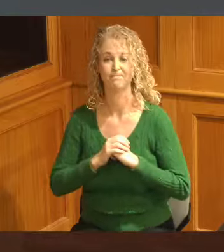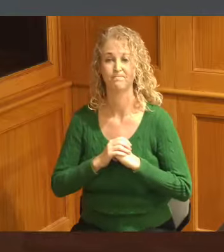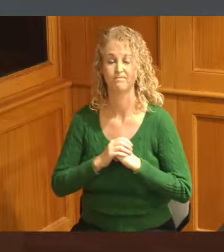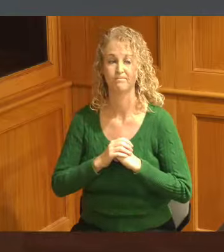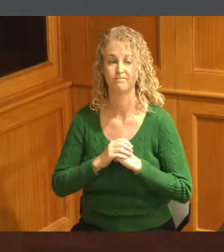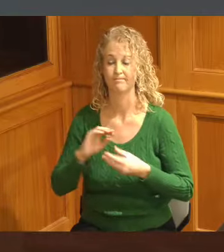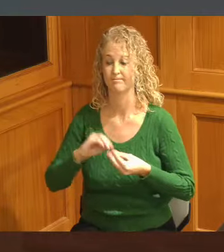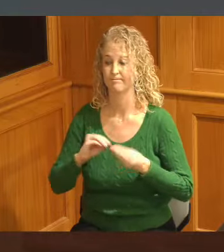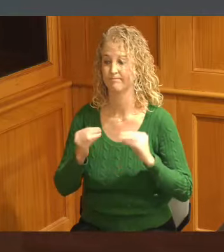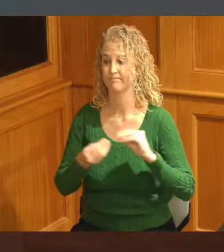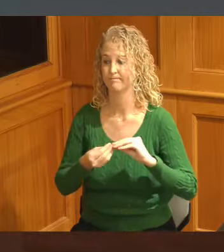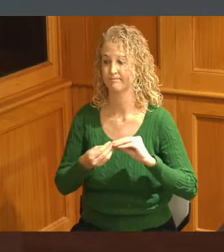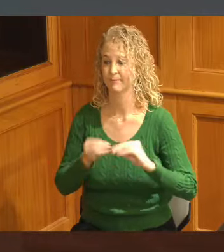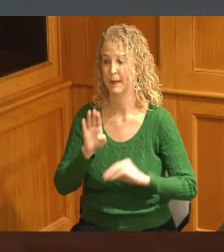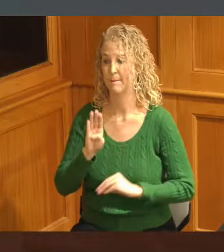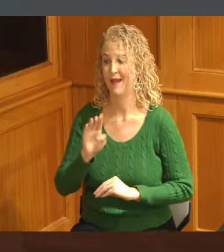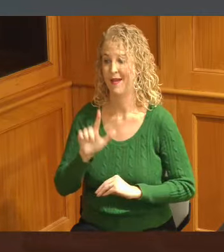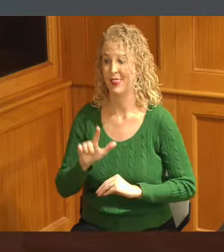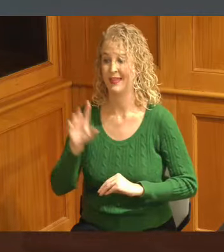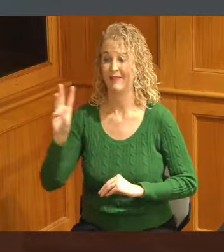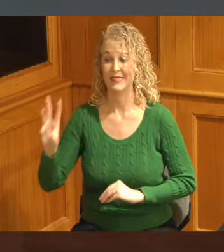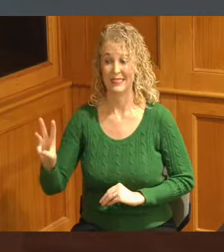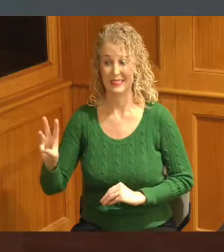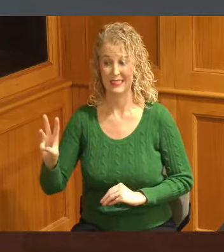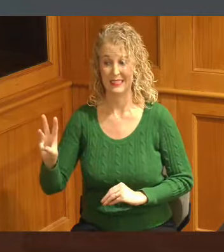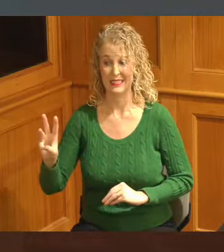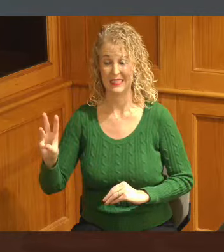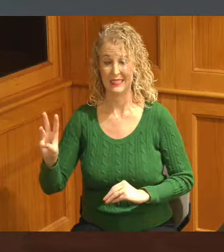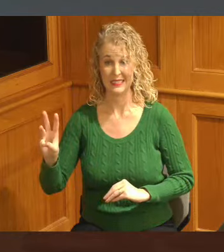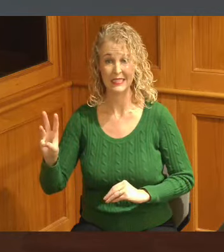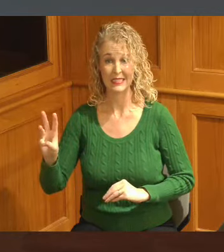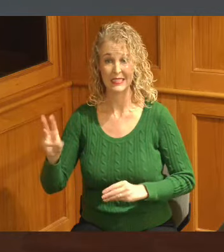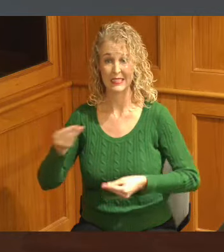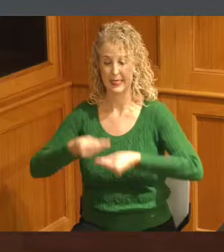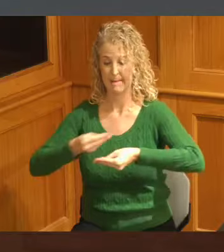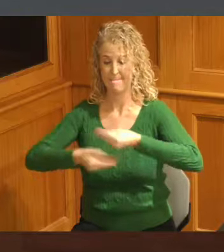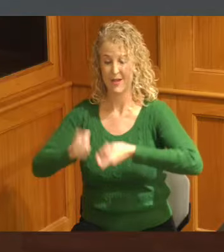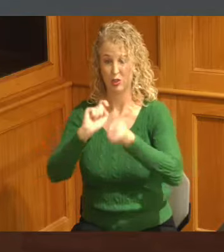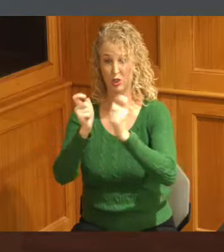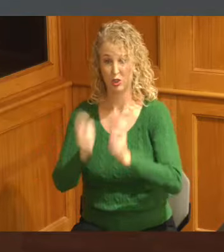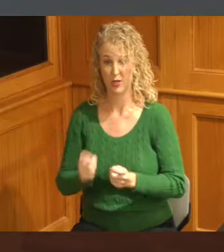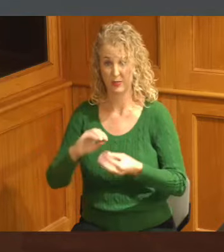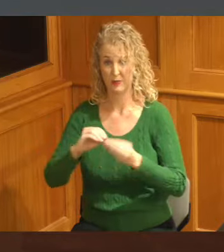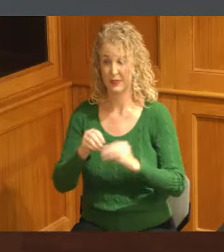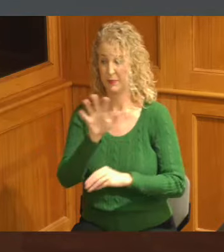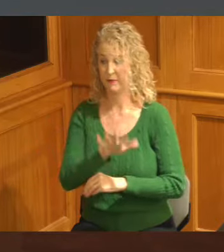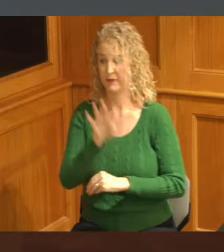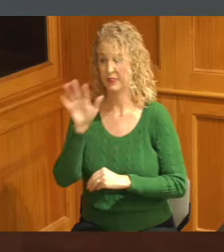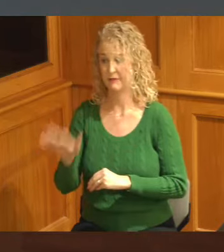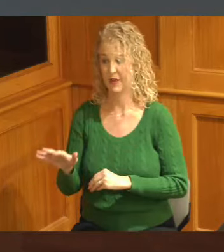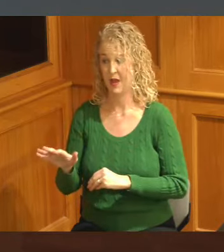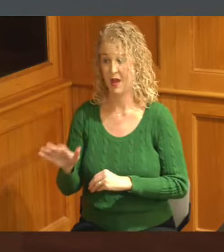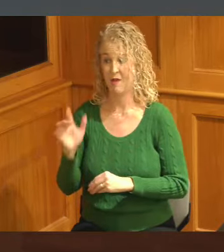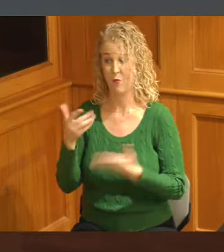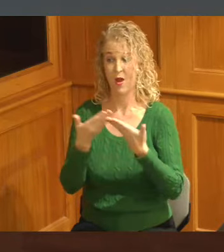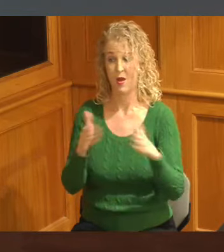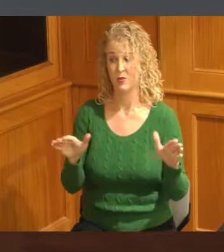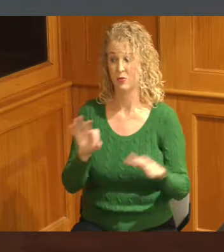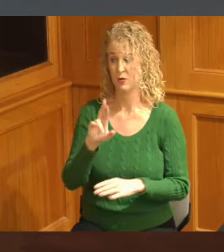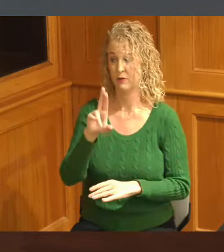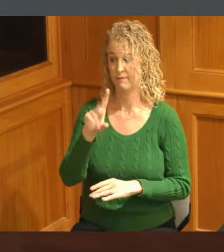item by leave six is budget adjustment number 55. This is for the general fund. this is the